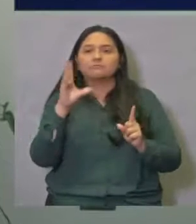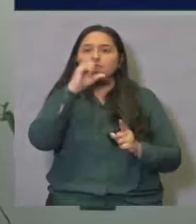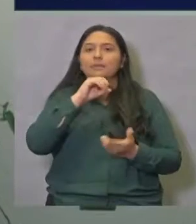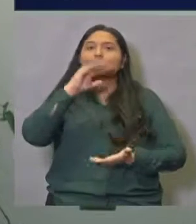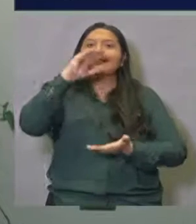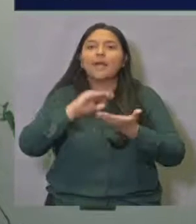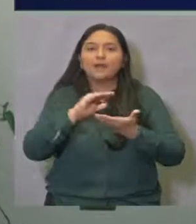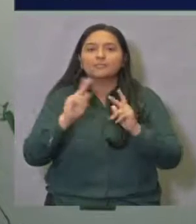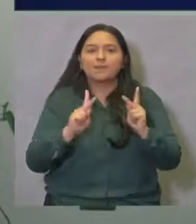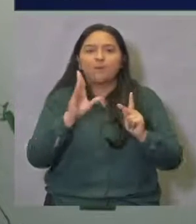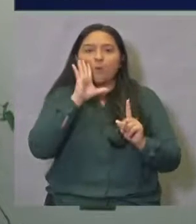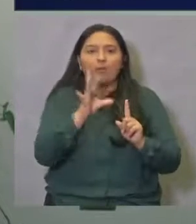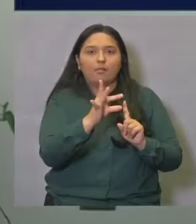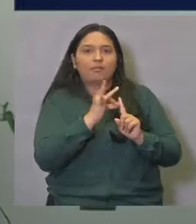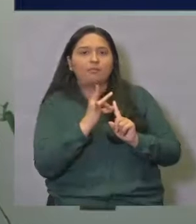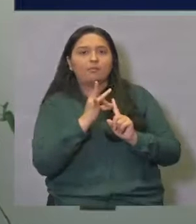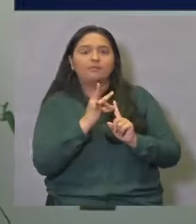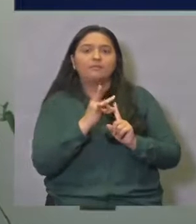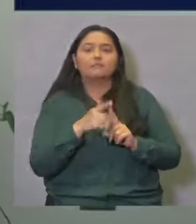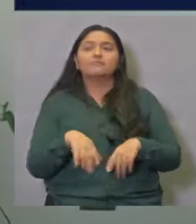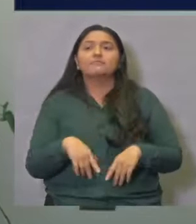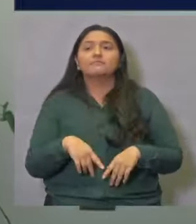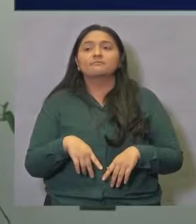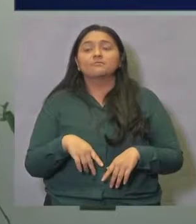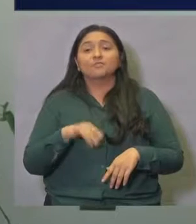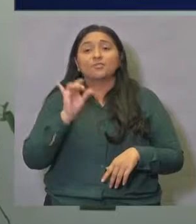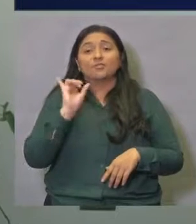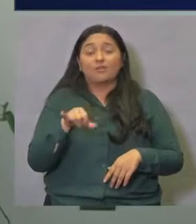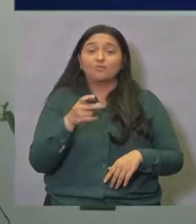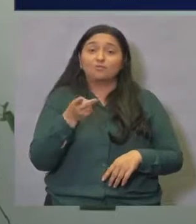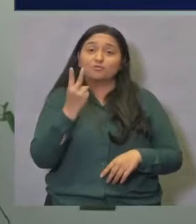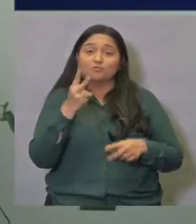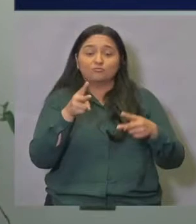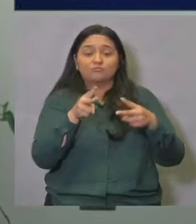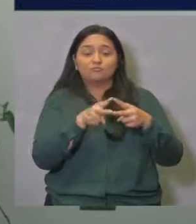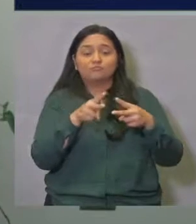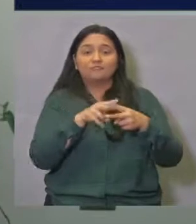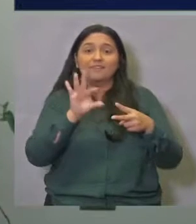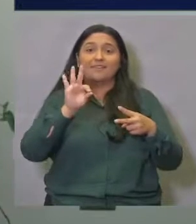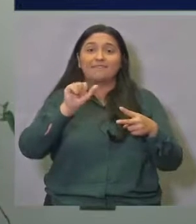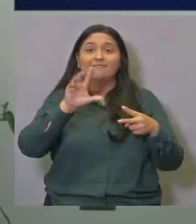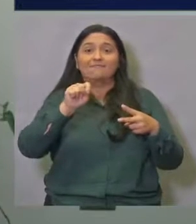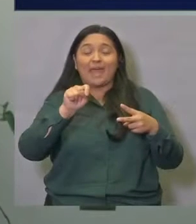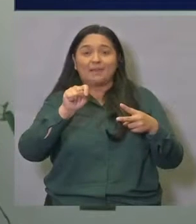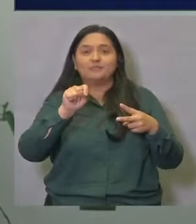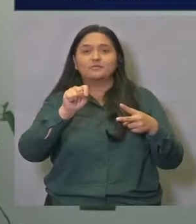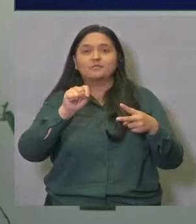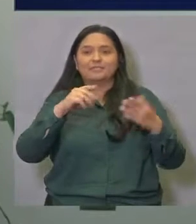SUSCEPTIBLE PEOPLE FOR TRANSMISSION.